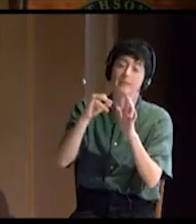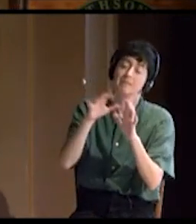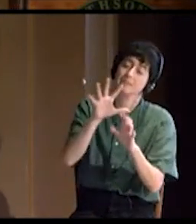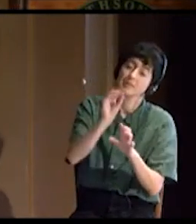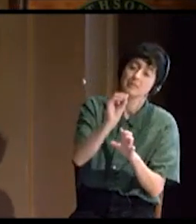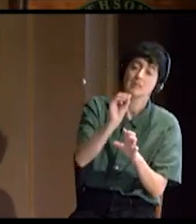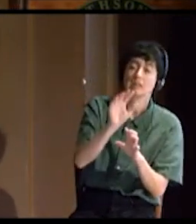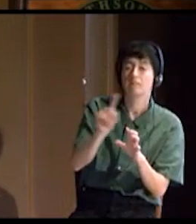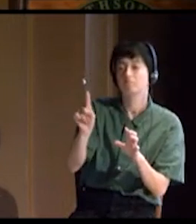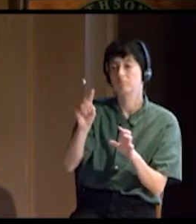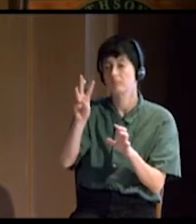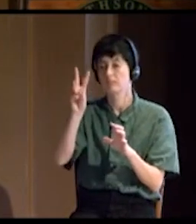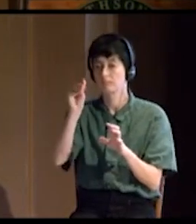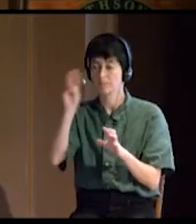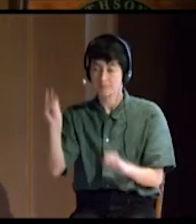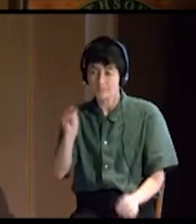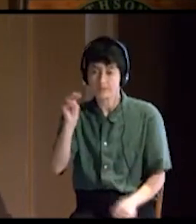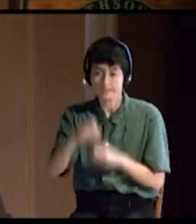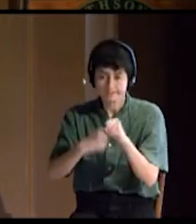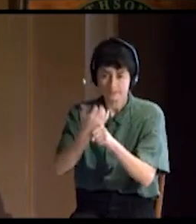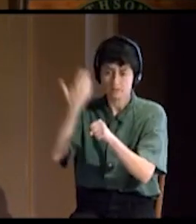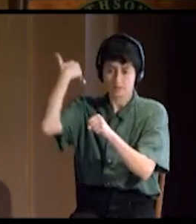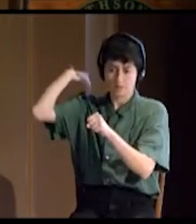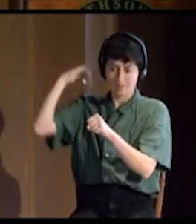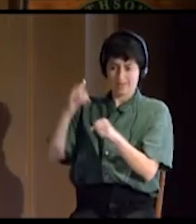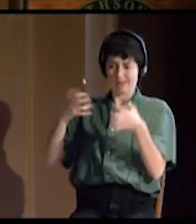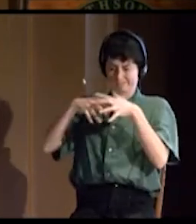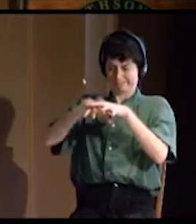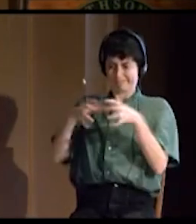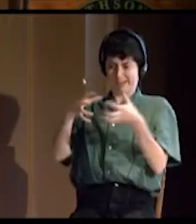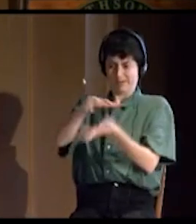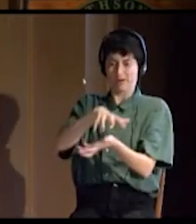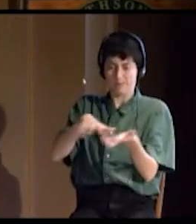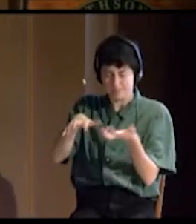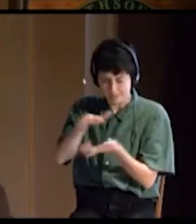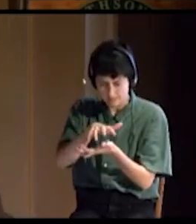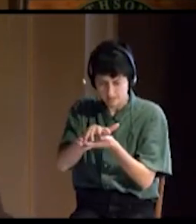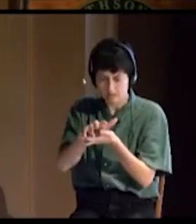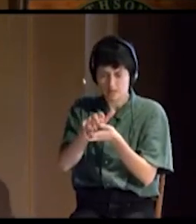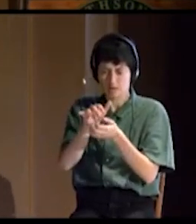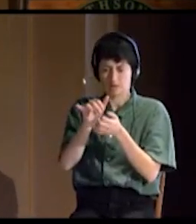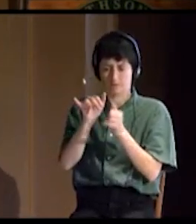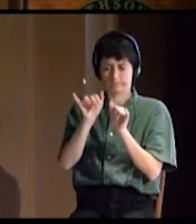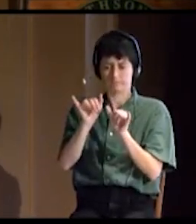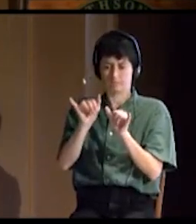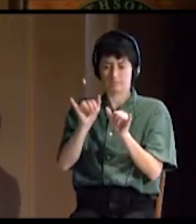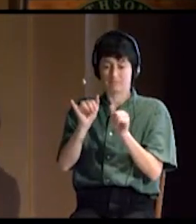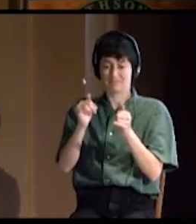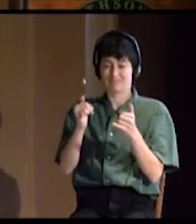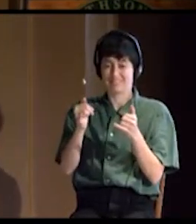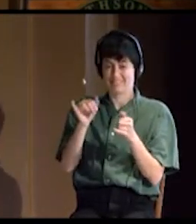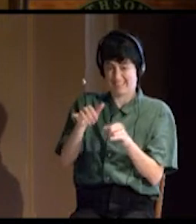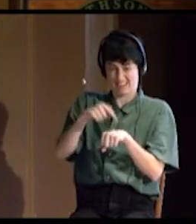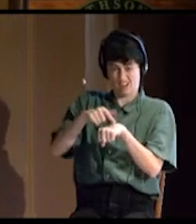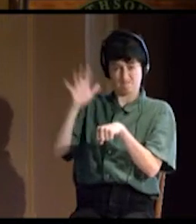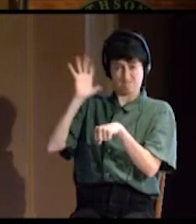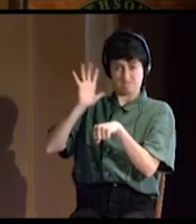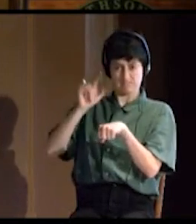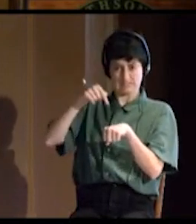when the hybridization event might have happened, vast swaths of the northern hemisphere, like where we are today, were much warmer than they are today.